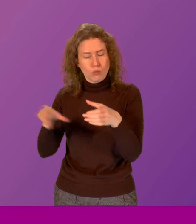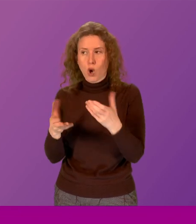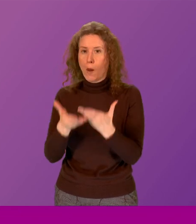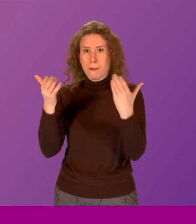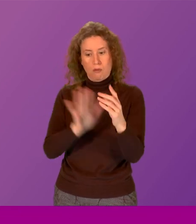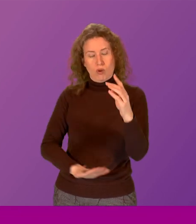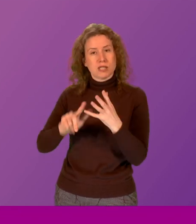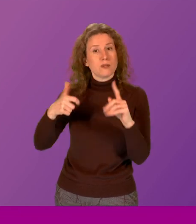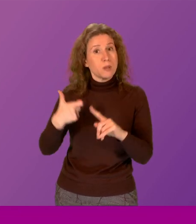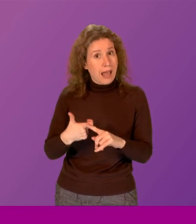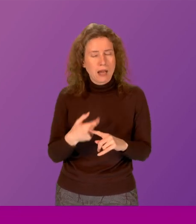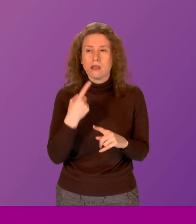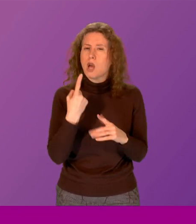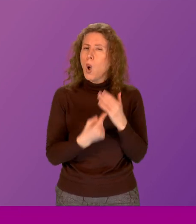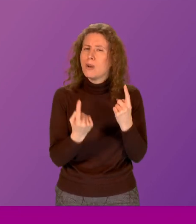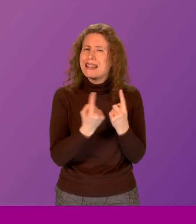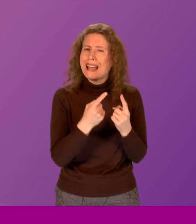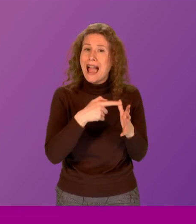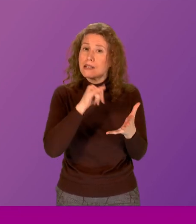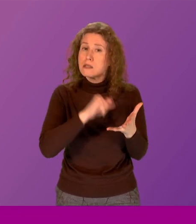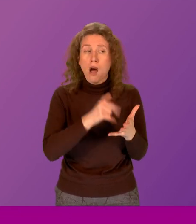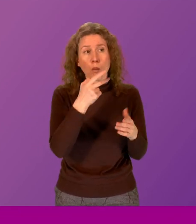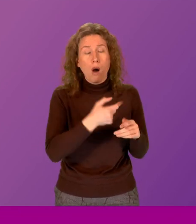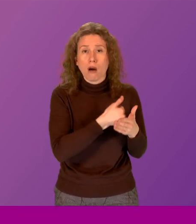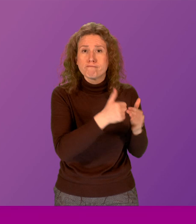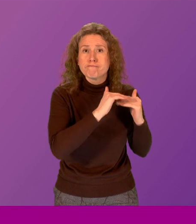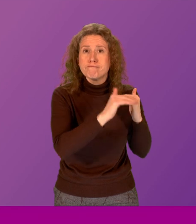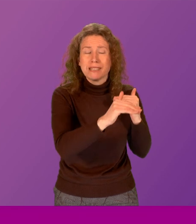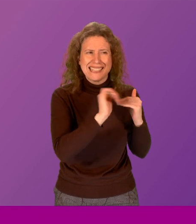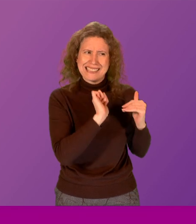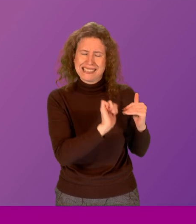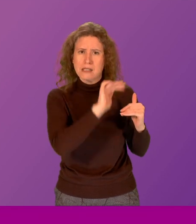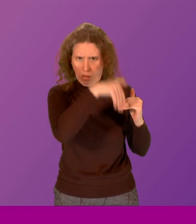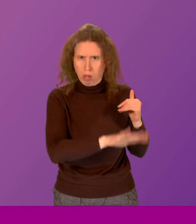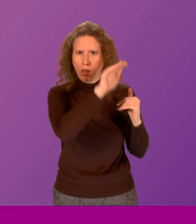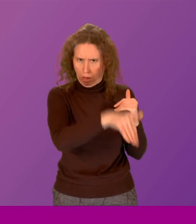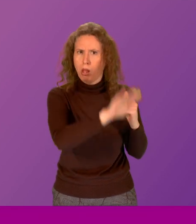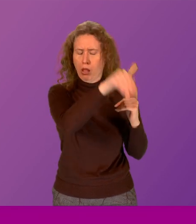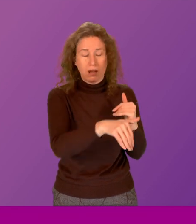As I have said, the only consistency that Anas Sarwar has is his inconsistency—his U-turning